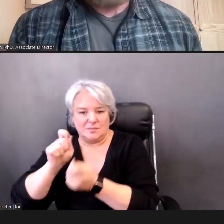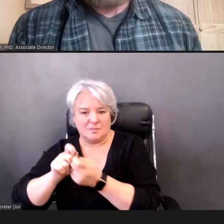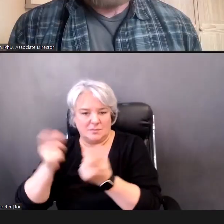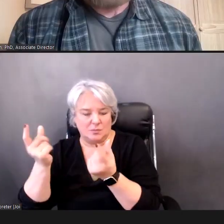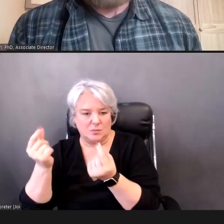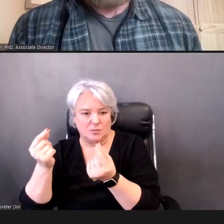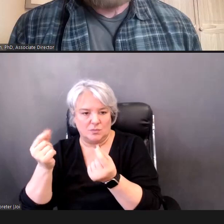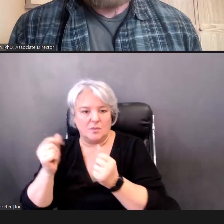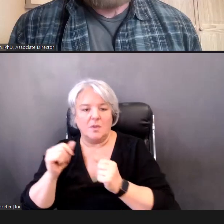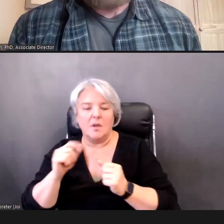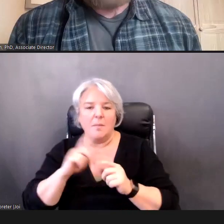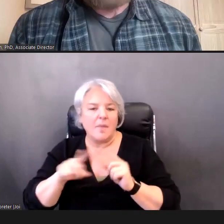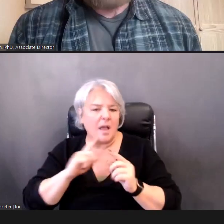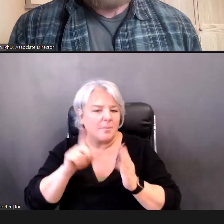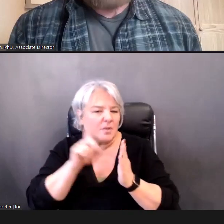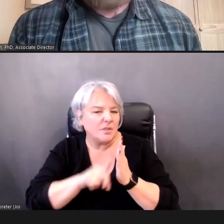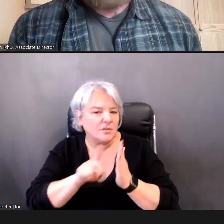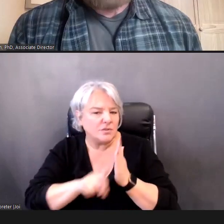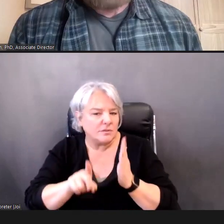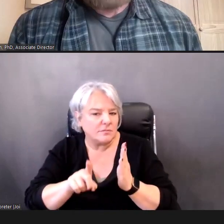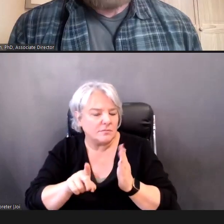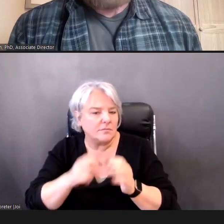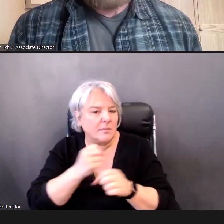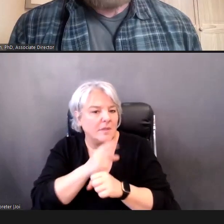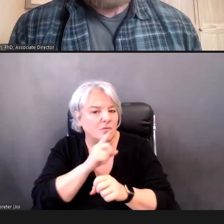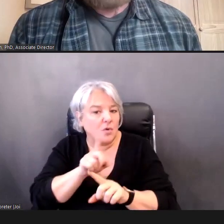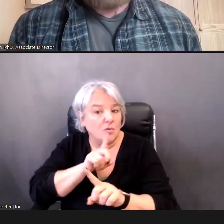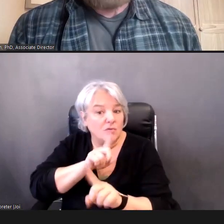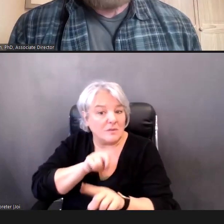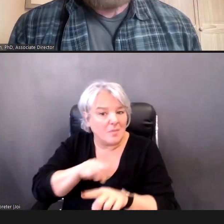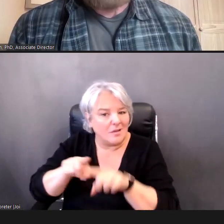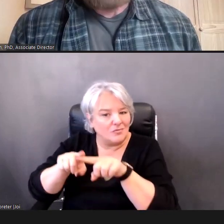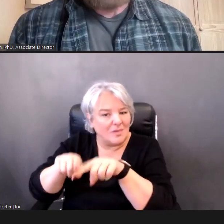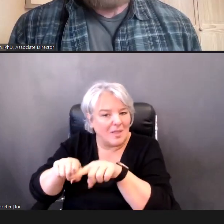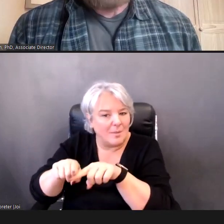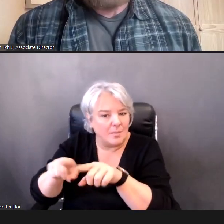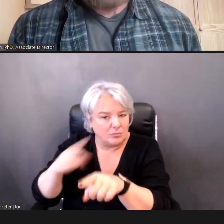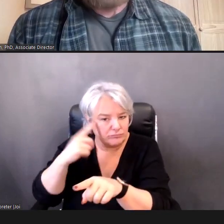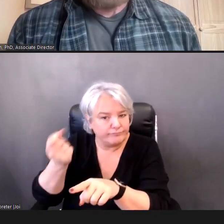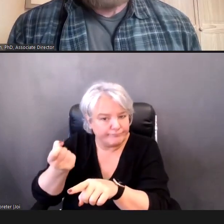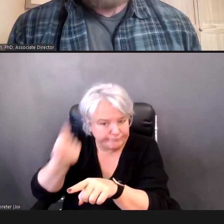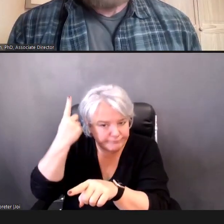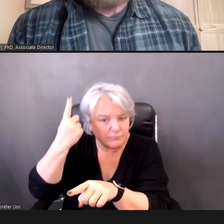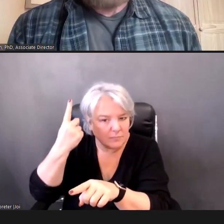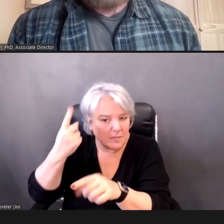to make sure that that uh our response